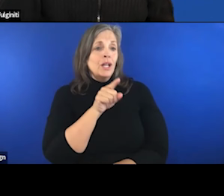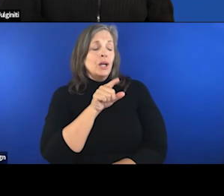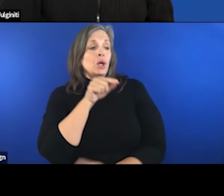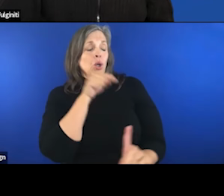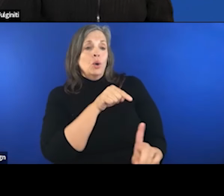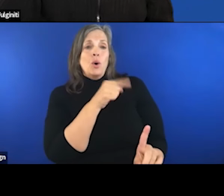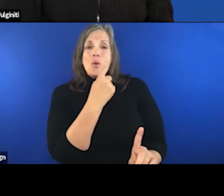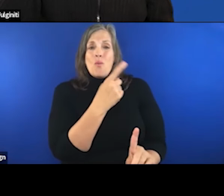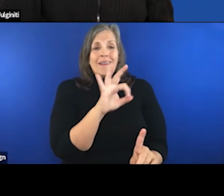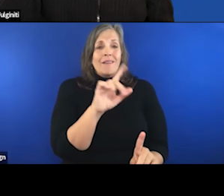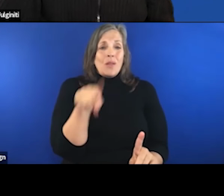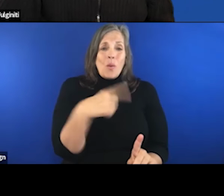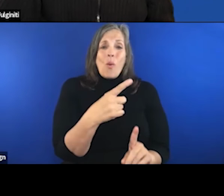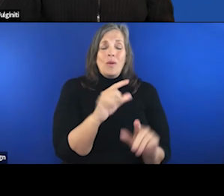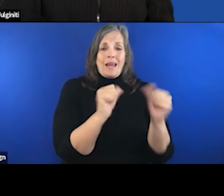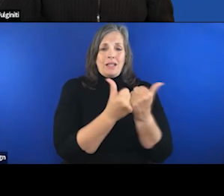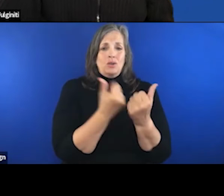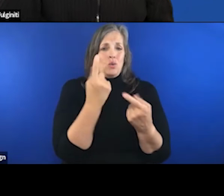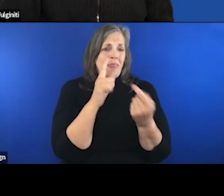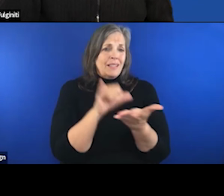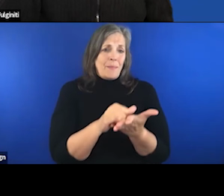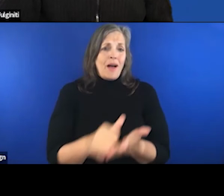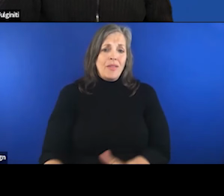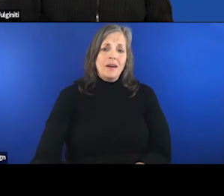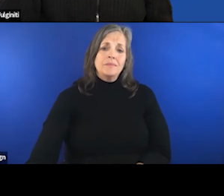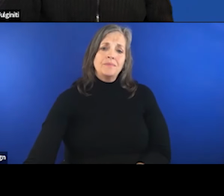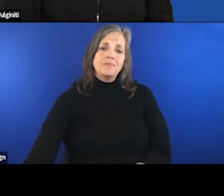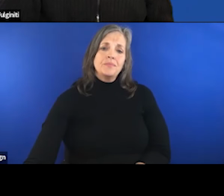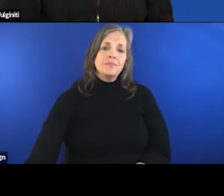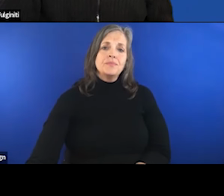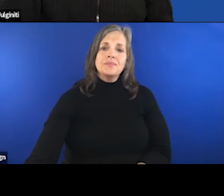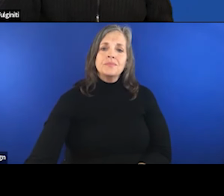that even thinks about it I feel like you know it's just such a mess out there nobody